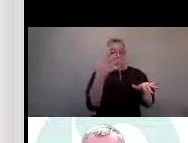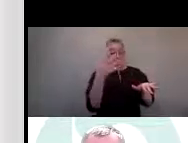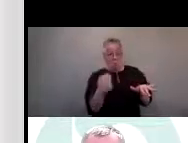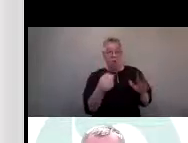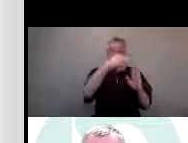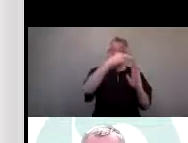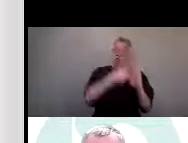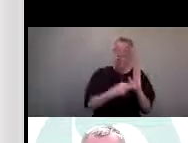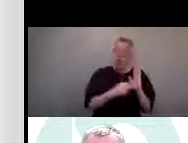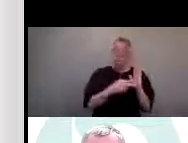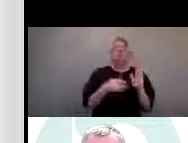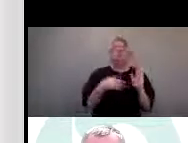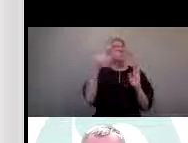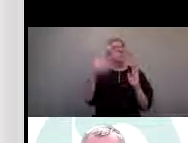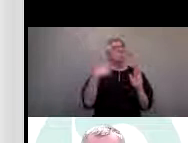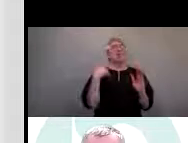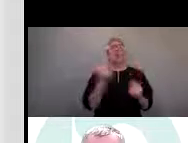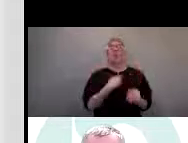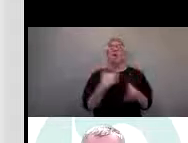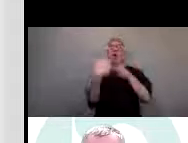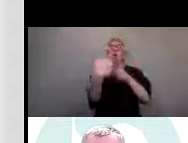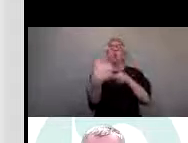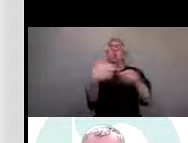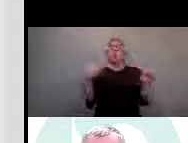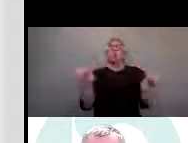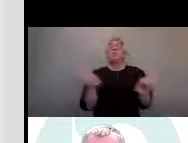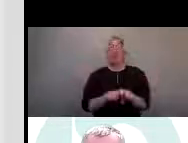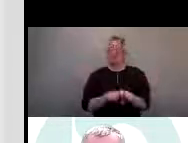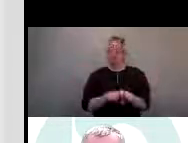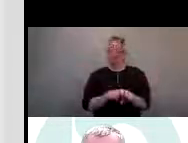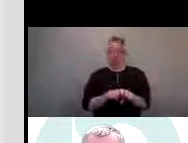webinar once we have a draft, and we will get your views, and if you would